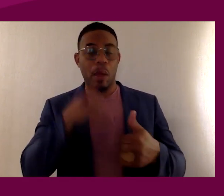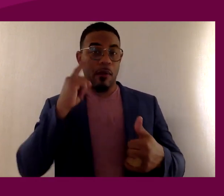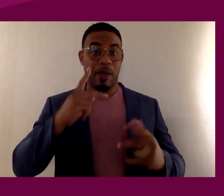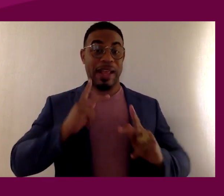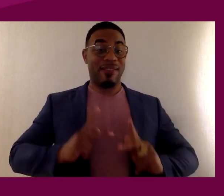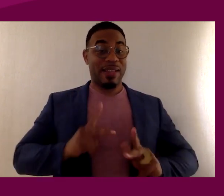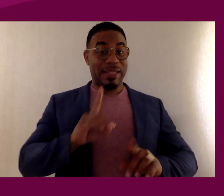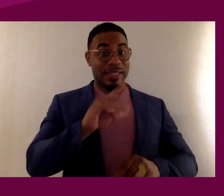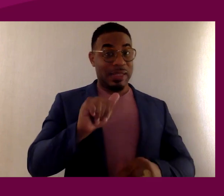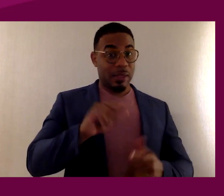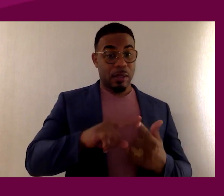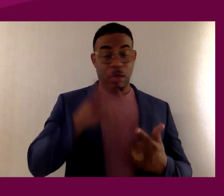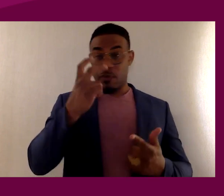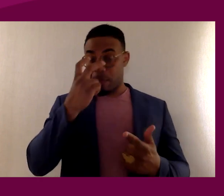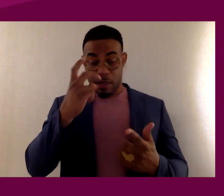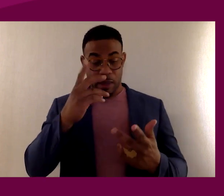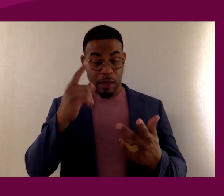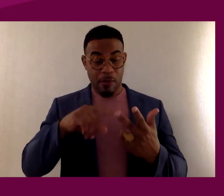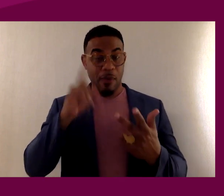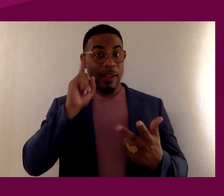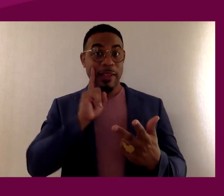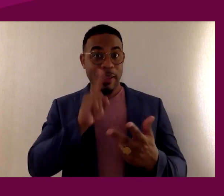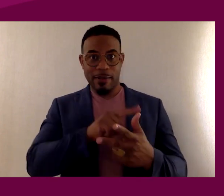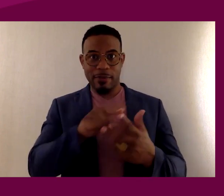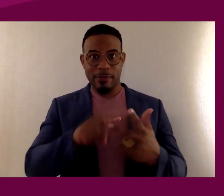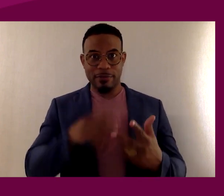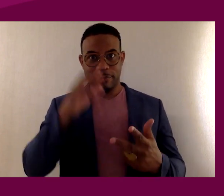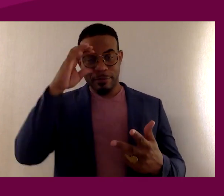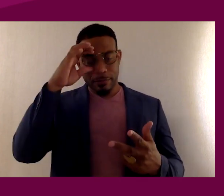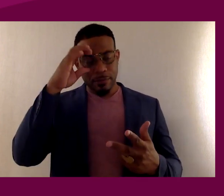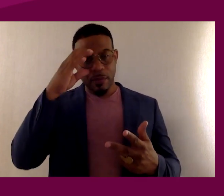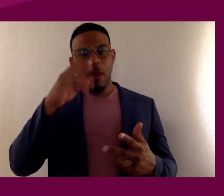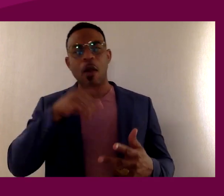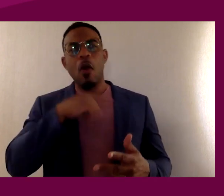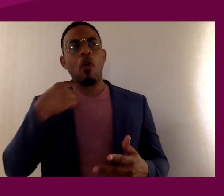organizations in Russia. One for the physically disabled, for the blind, and for the deaf.